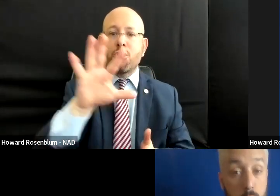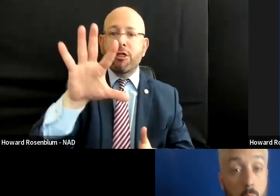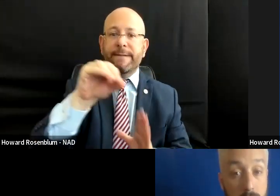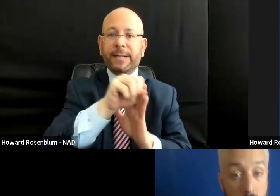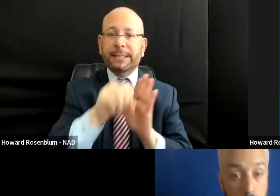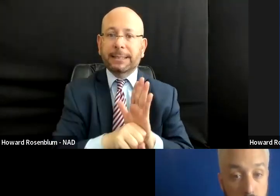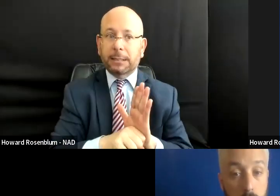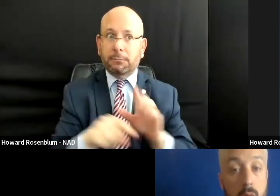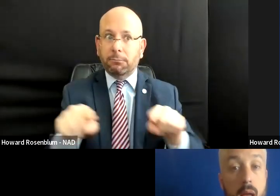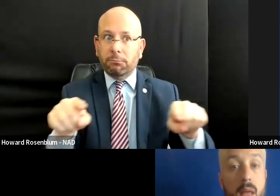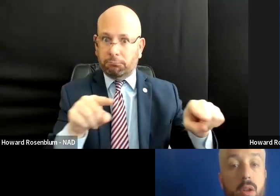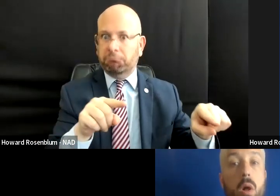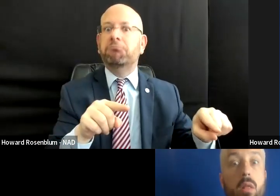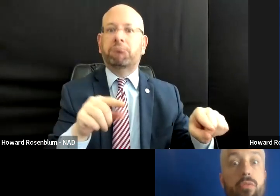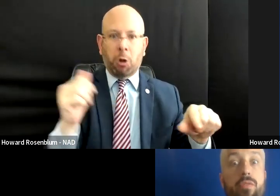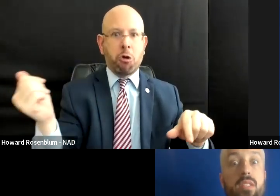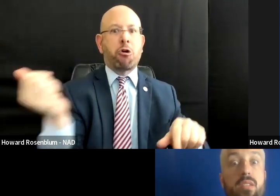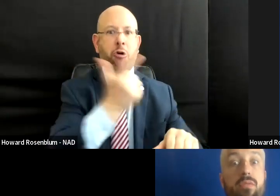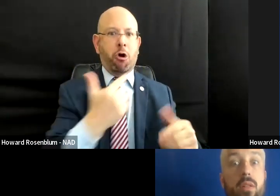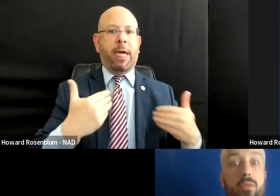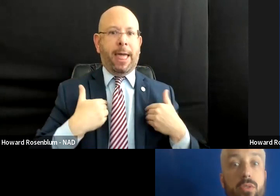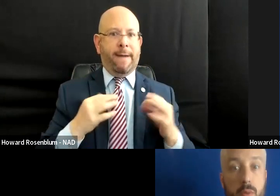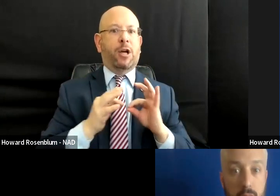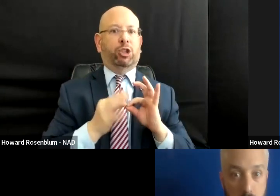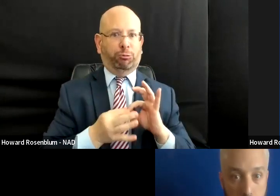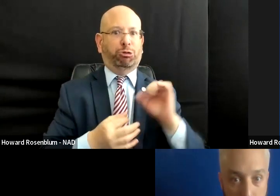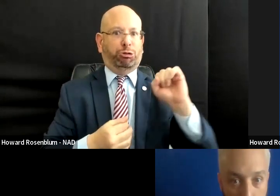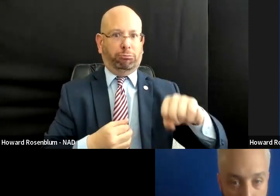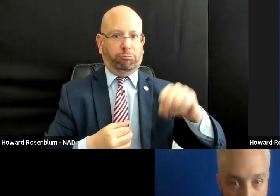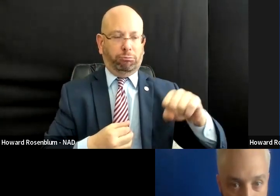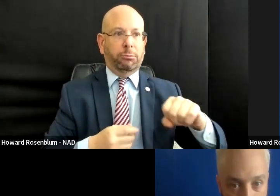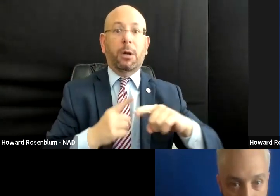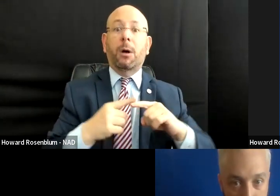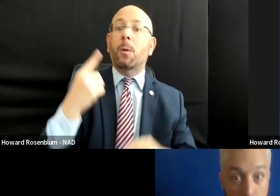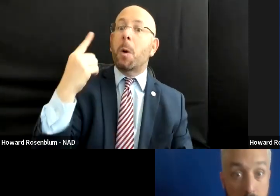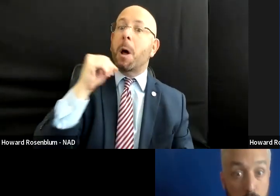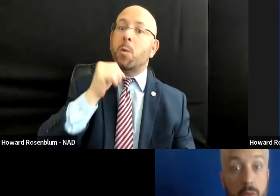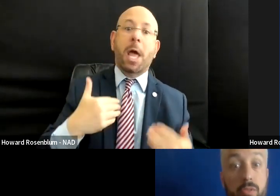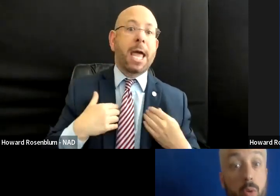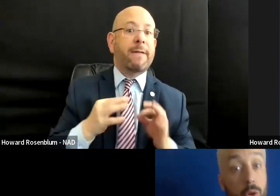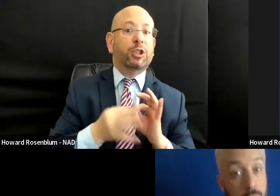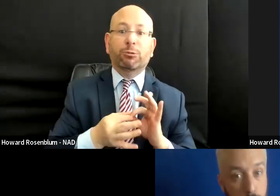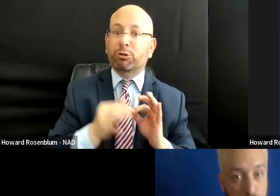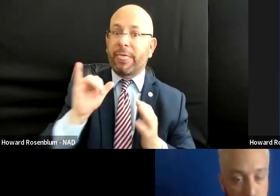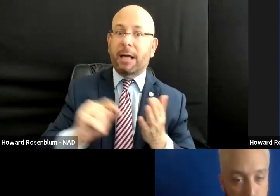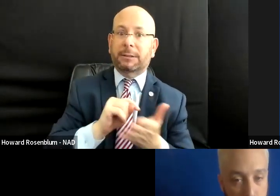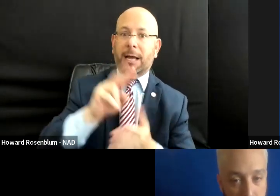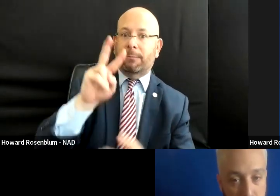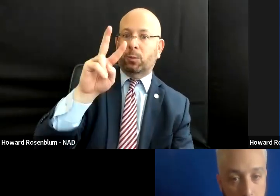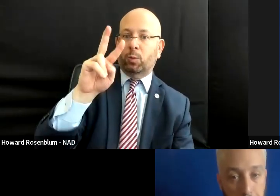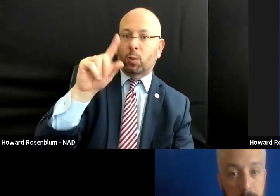captions and they said captions were sufficient. They were sued and they lost. The Disability Rights New York won that lawsuit and all